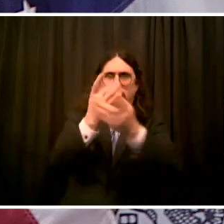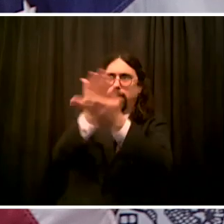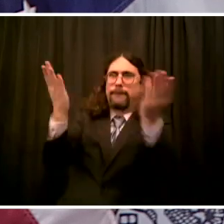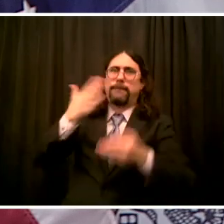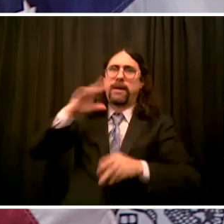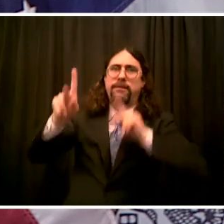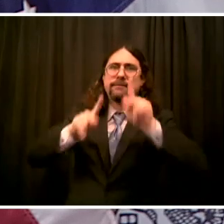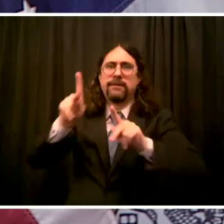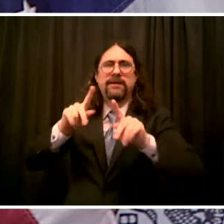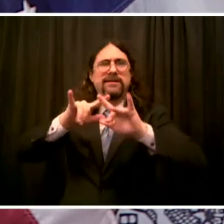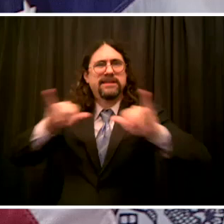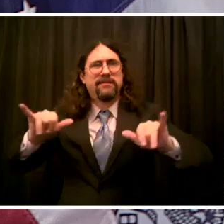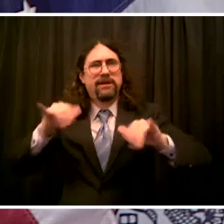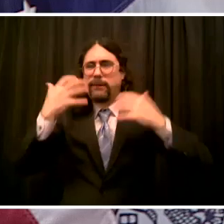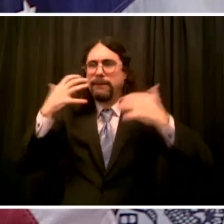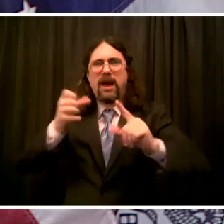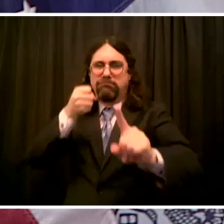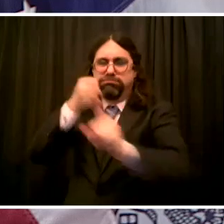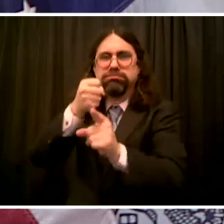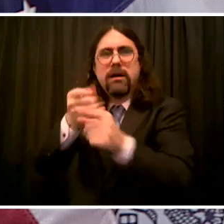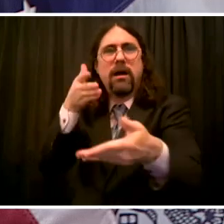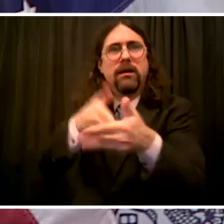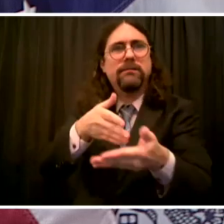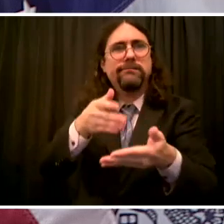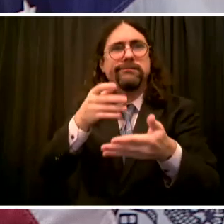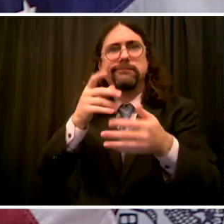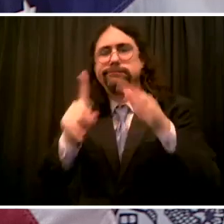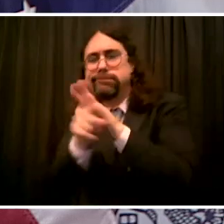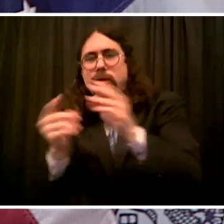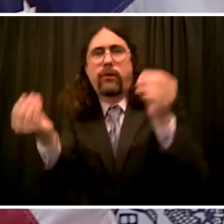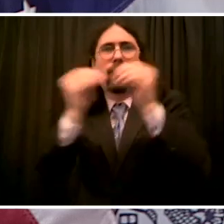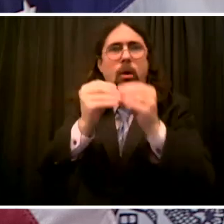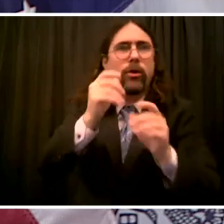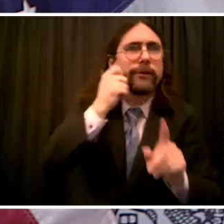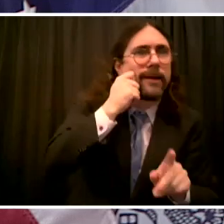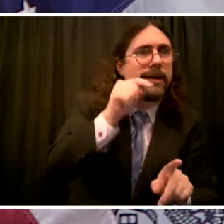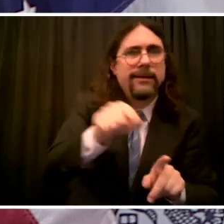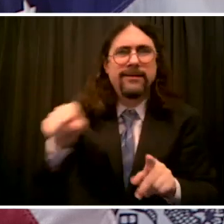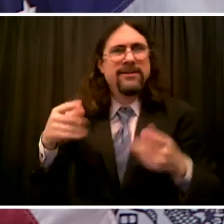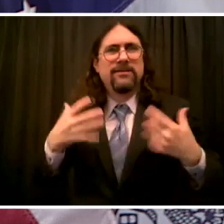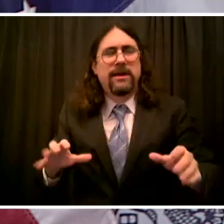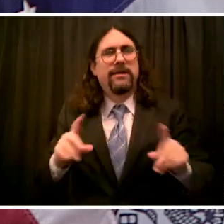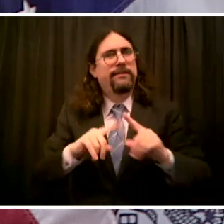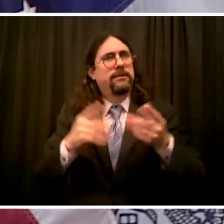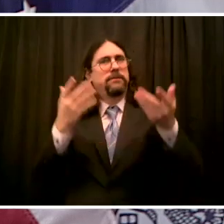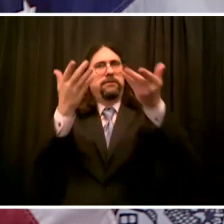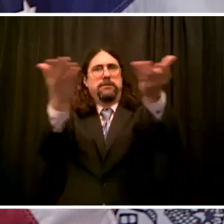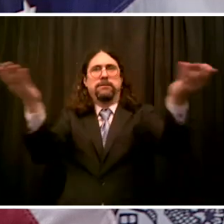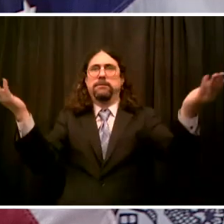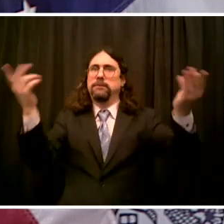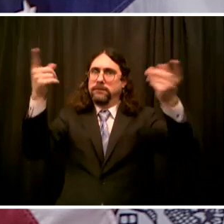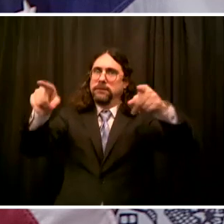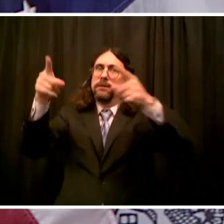FROM THIS POLICE DEPARTMENT. AND I, AS THE POILCE COMMISSIONER WILL NOT ASTND FOR